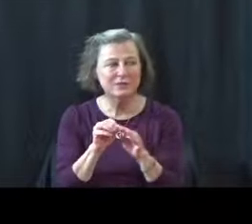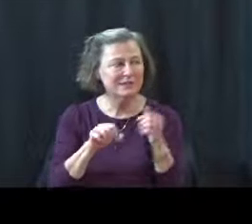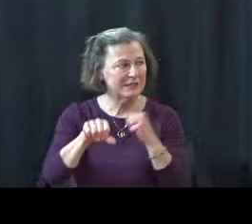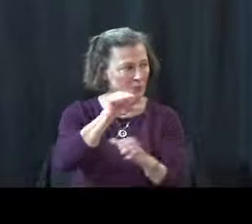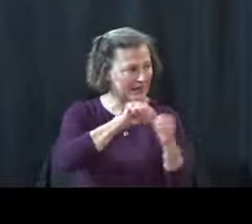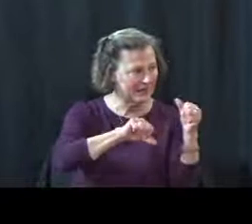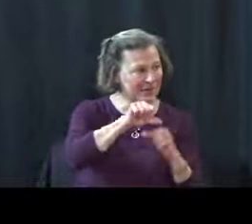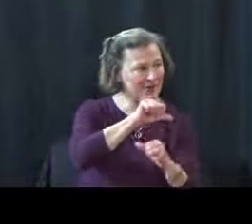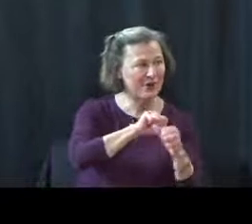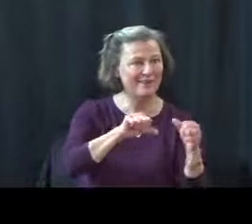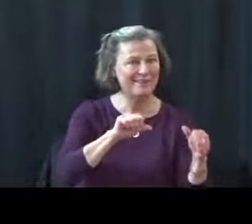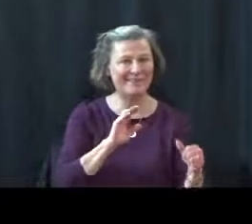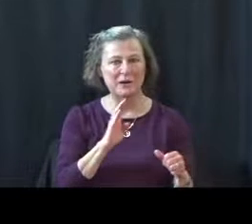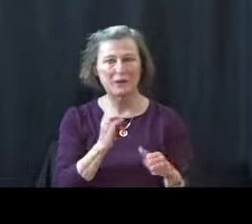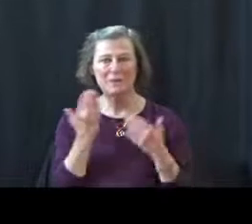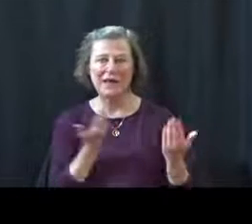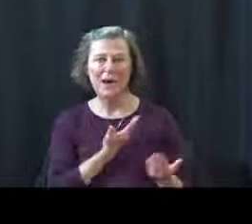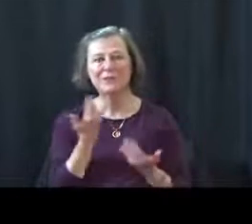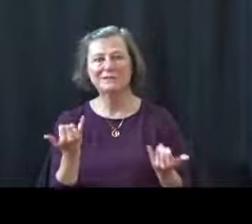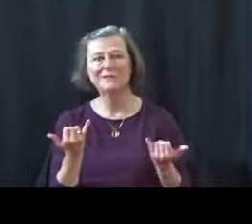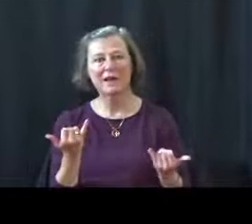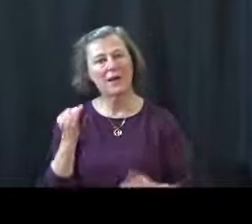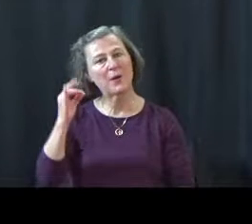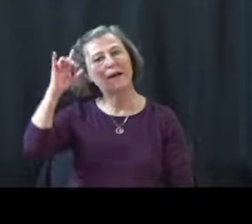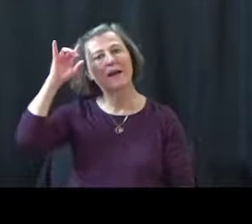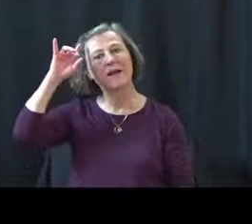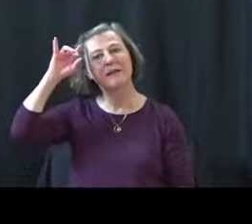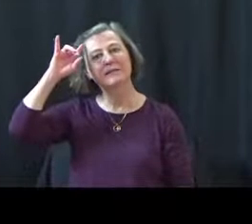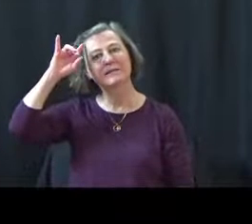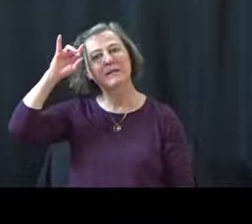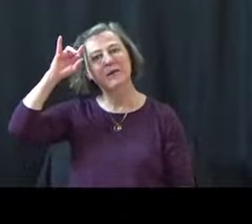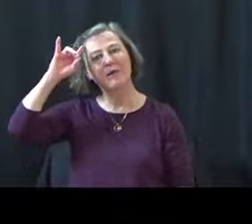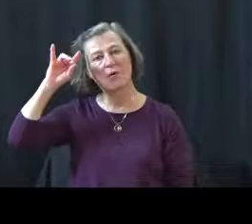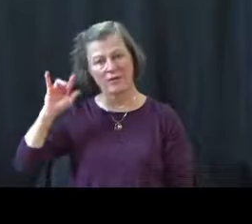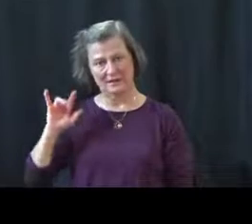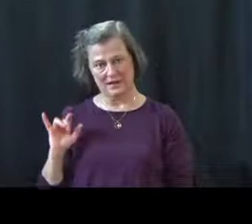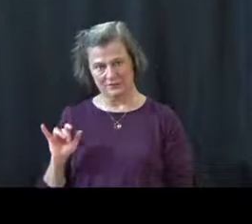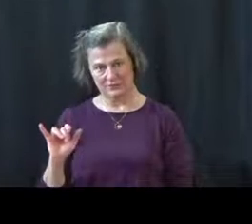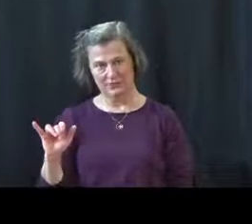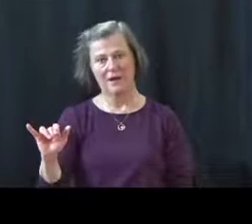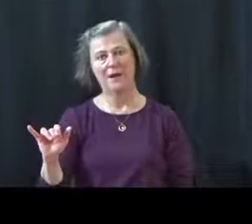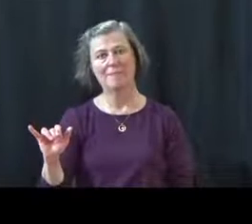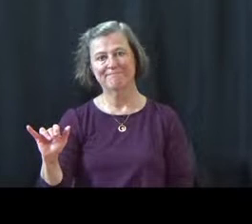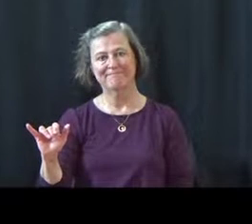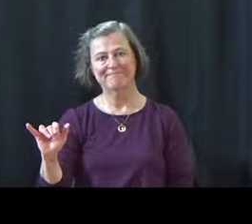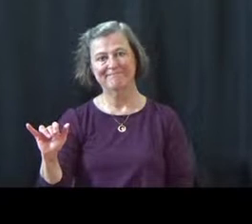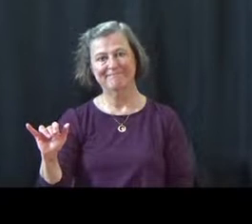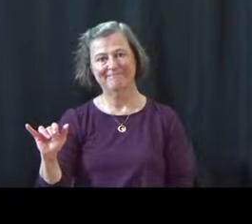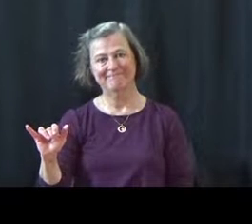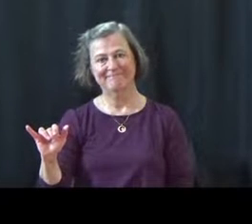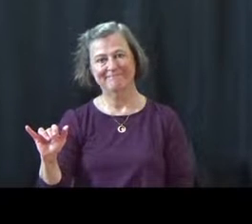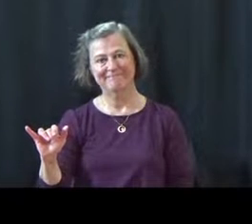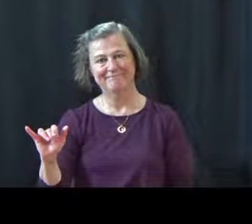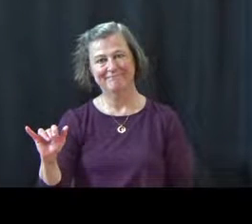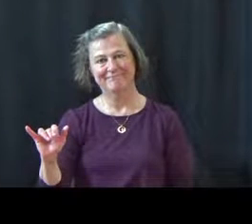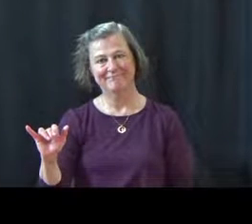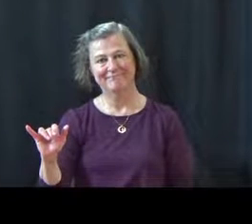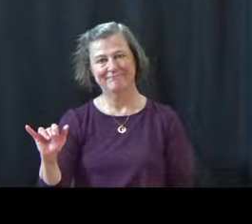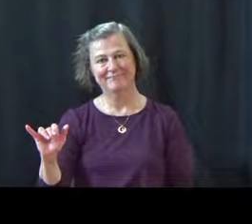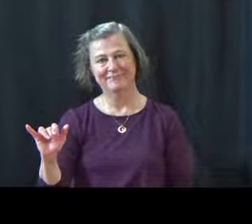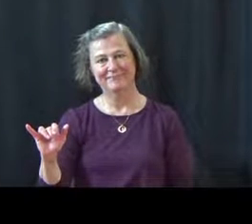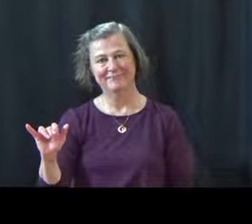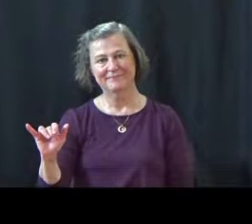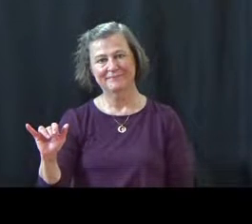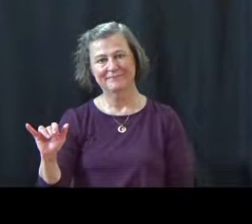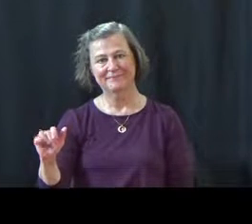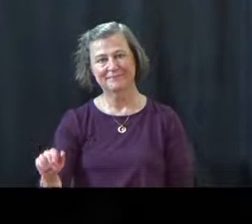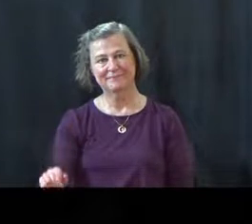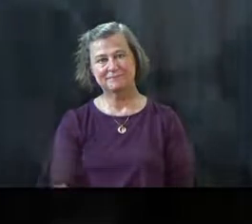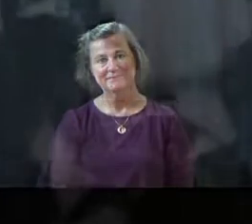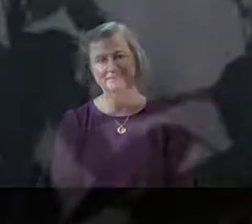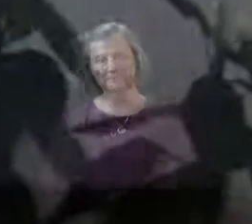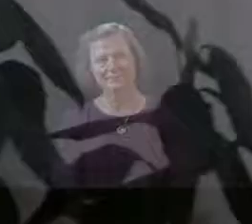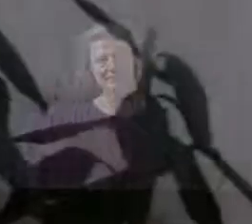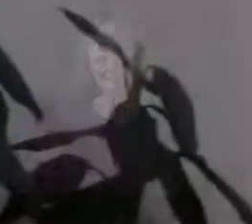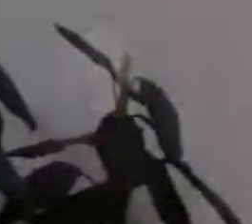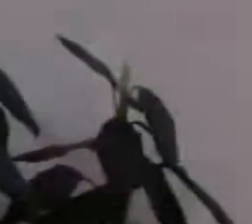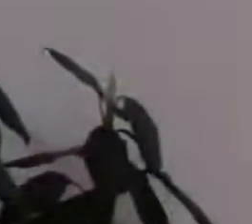in one another be ours now and in all the days to come.